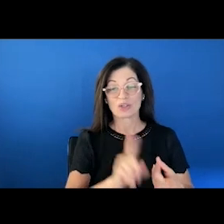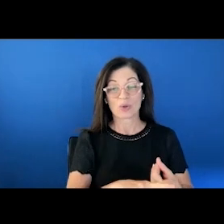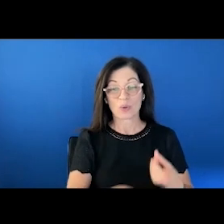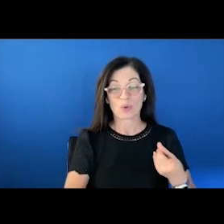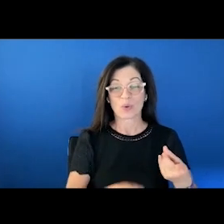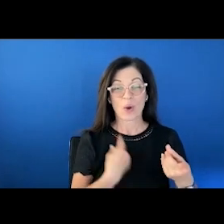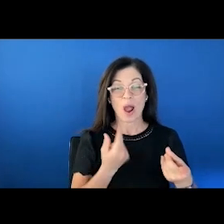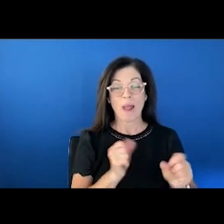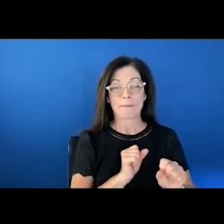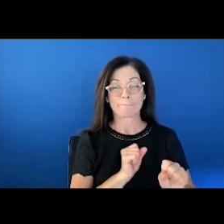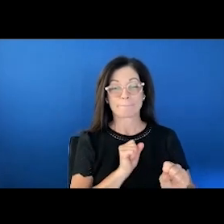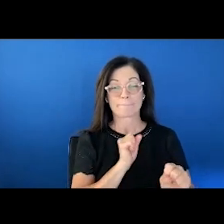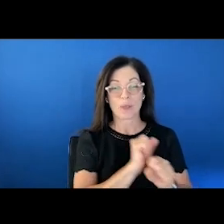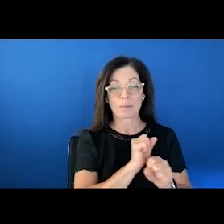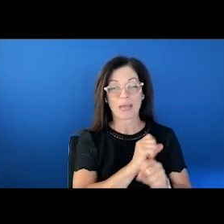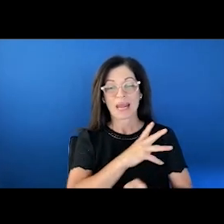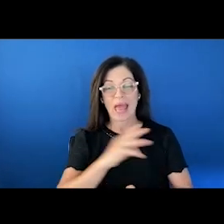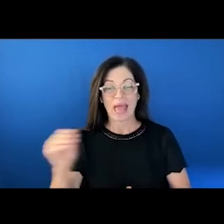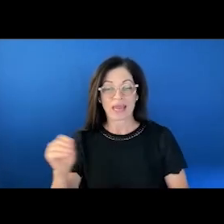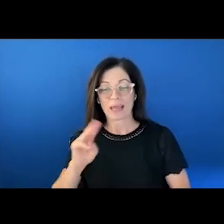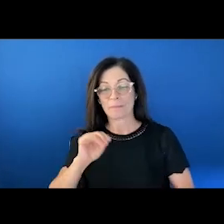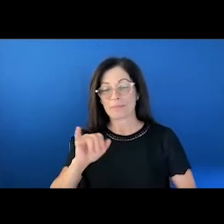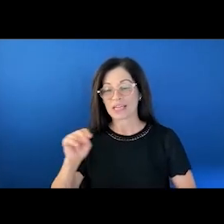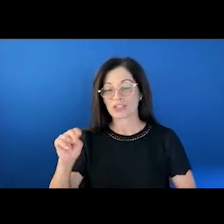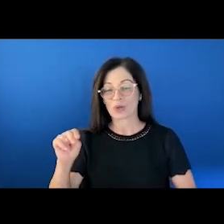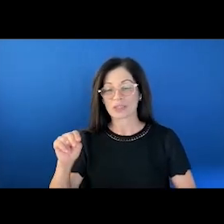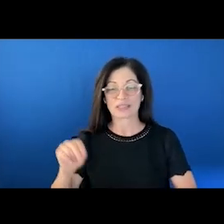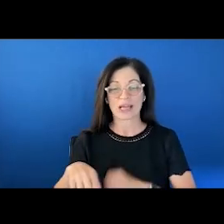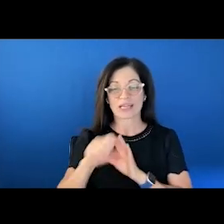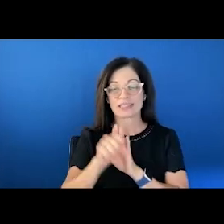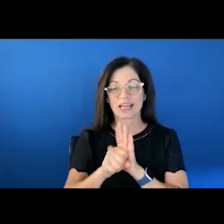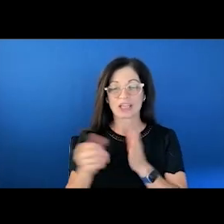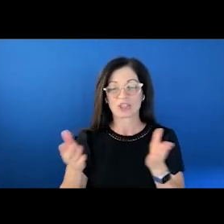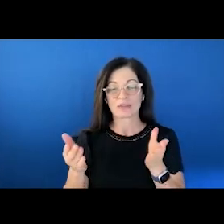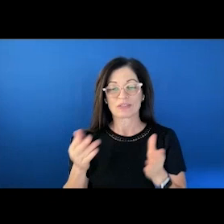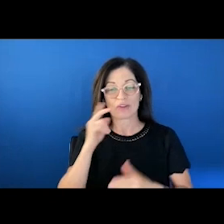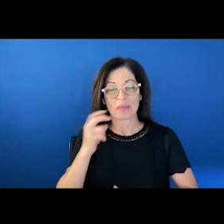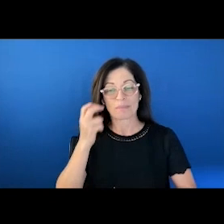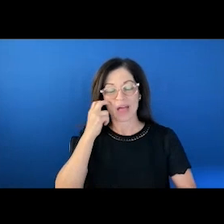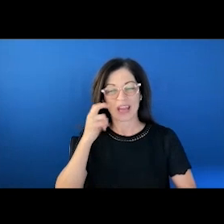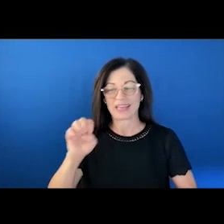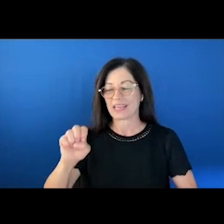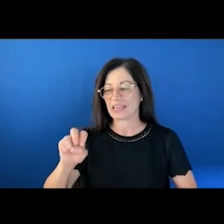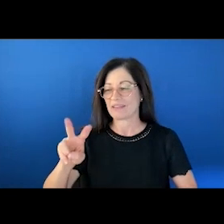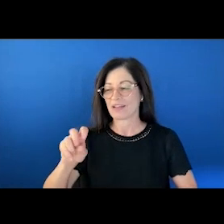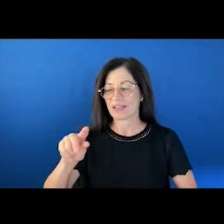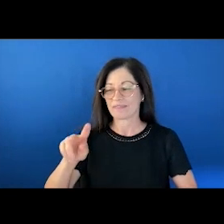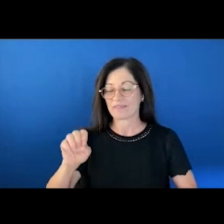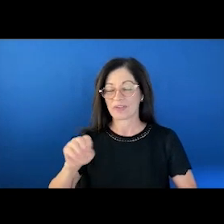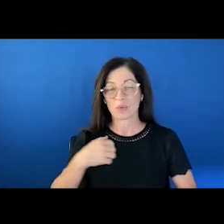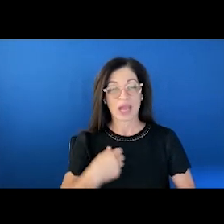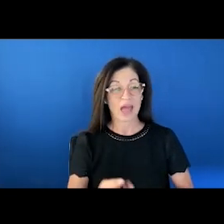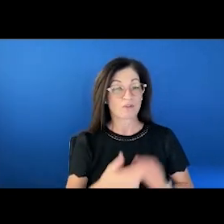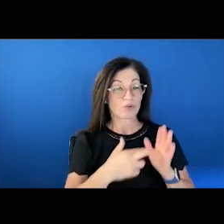Blind). Representatives from each of those teams will share the ins and outs of their respective